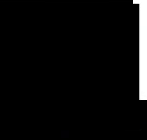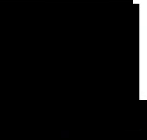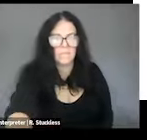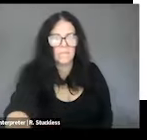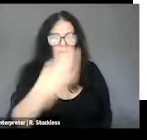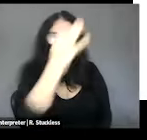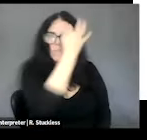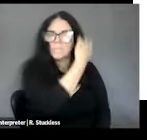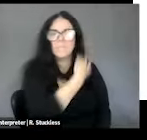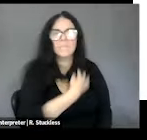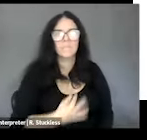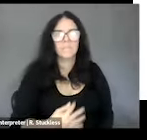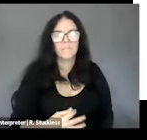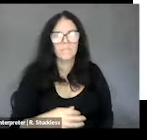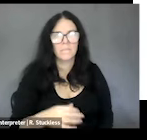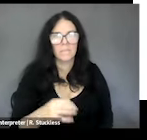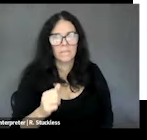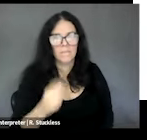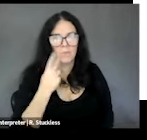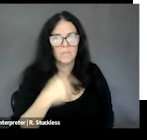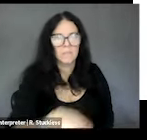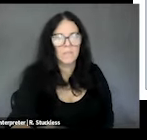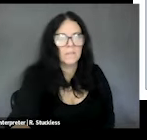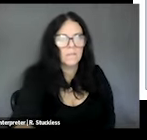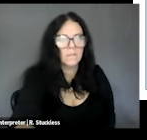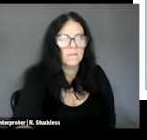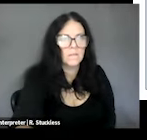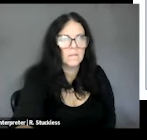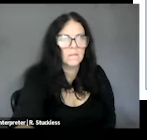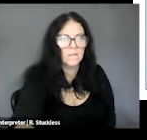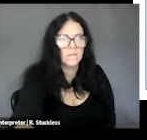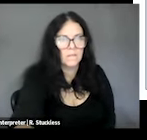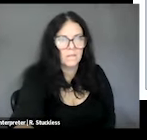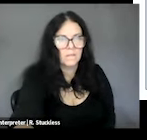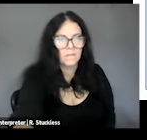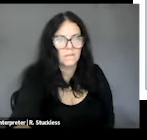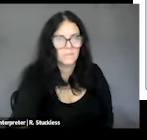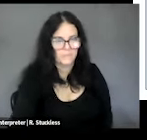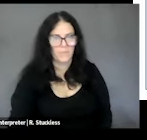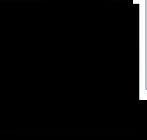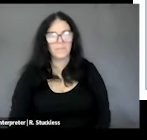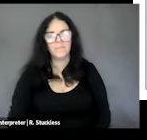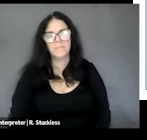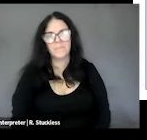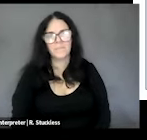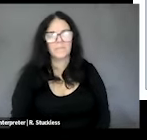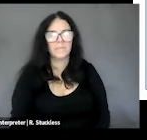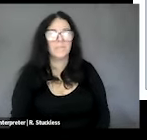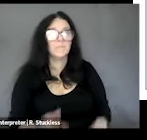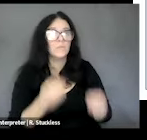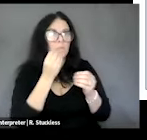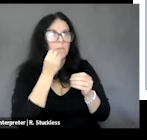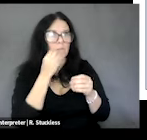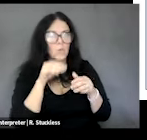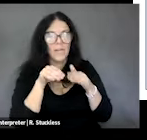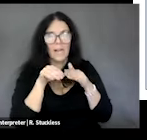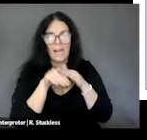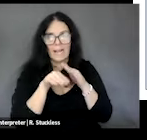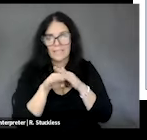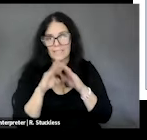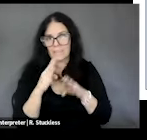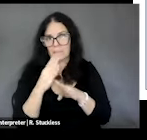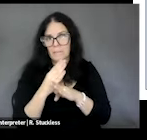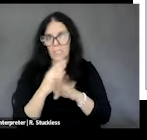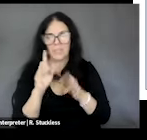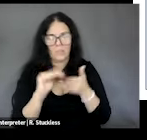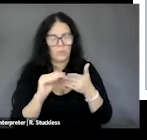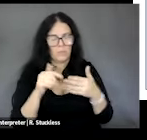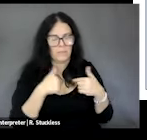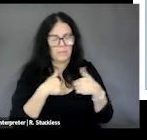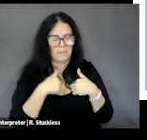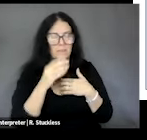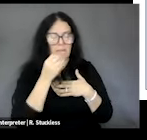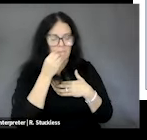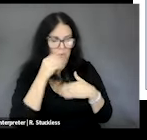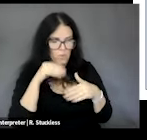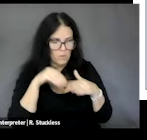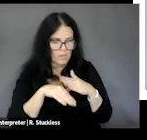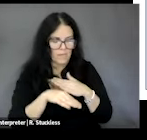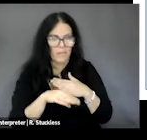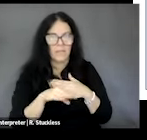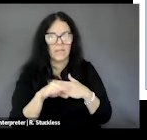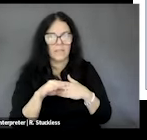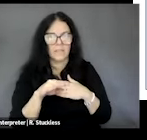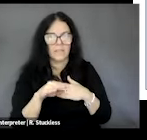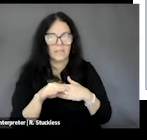So food access areas, food access barriers, just some of more, food access